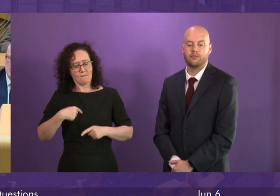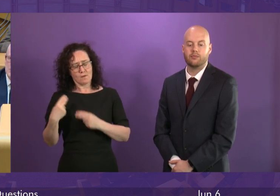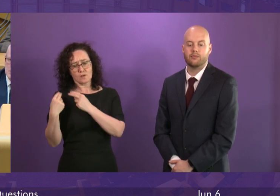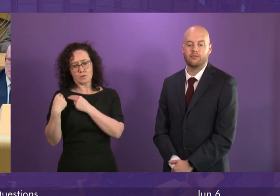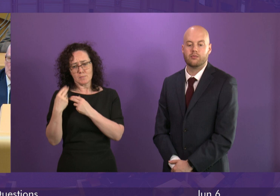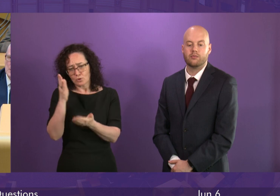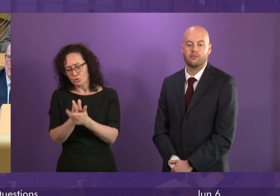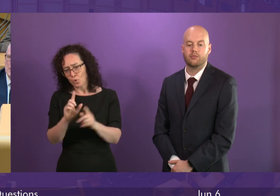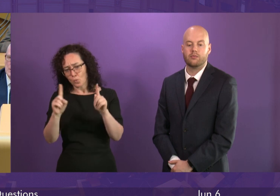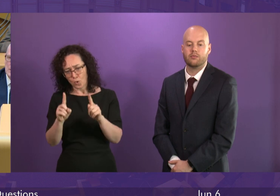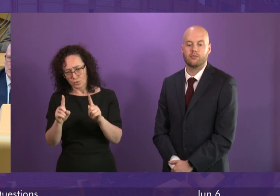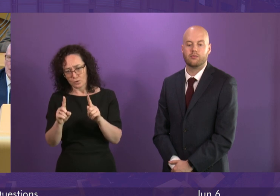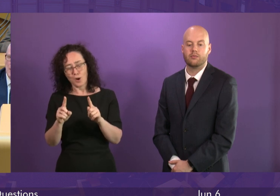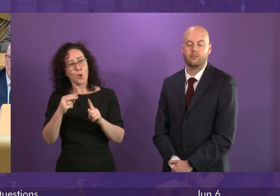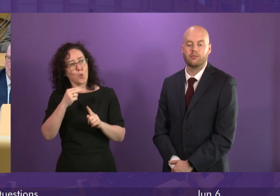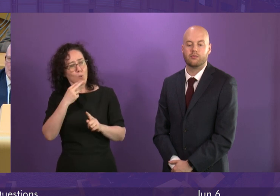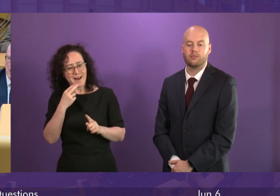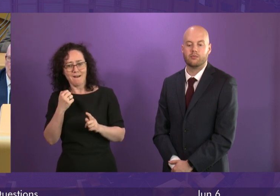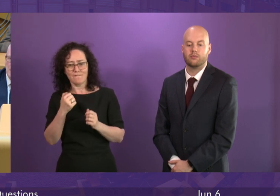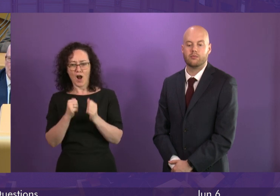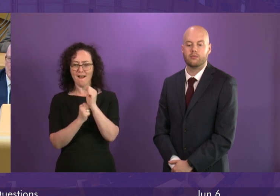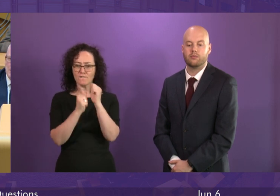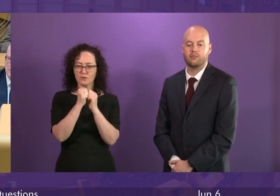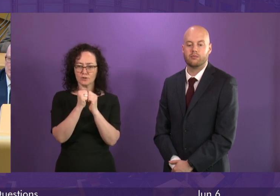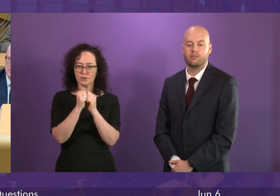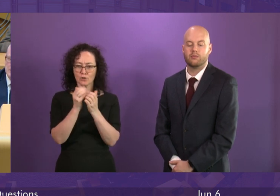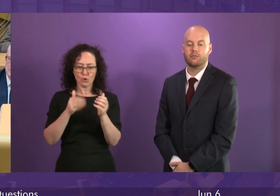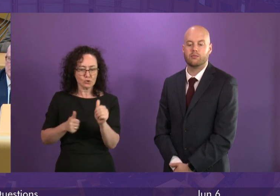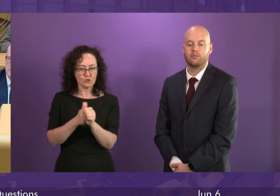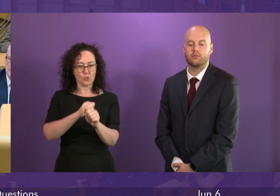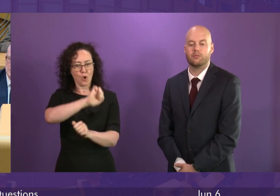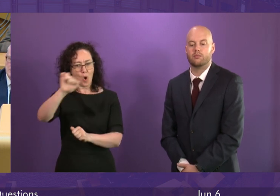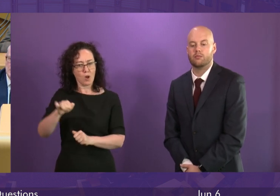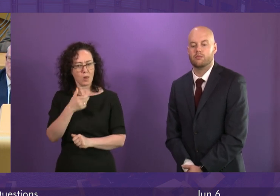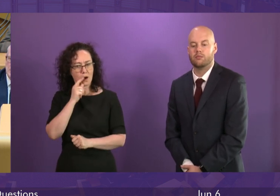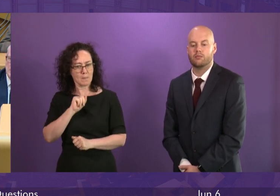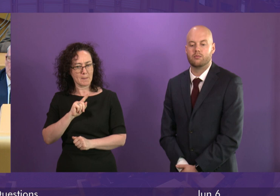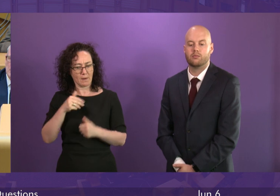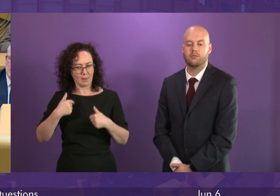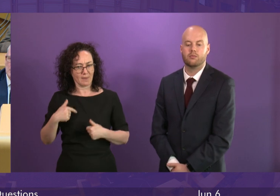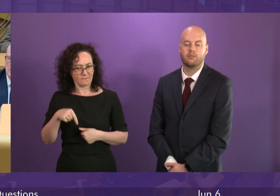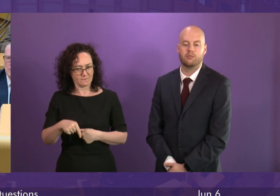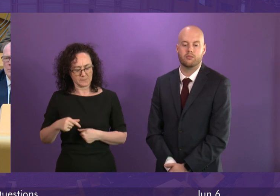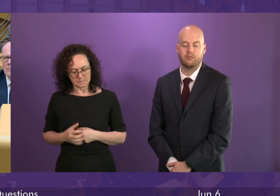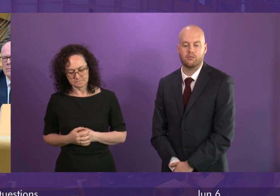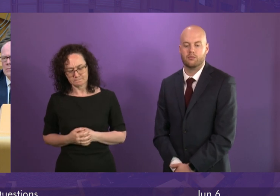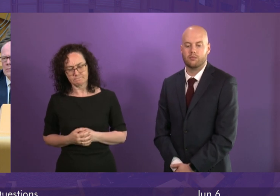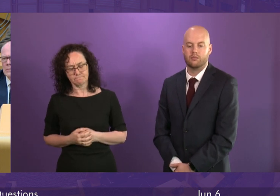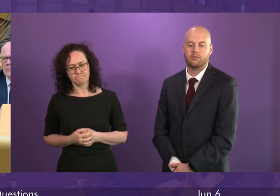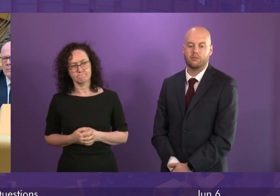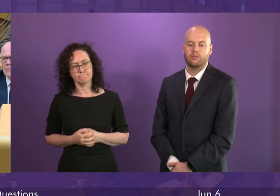infrastructure to meet the needs of all our population. Anyone who is familiar with the